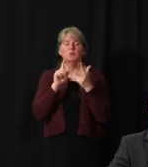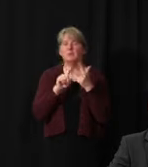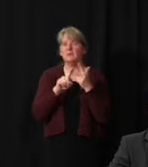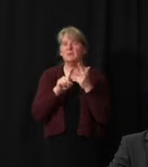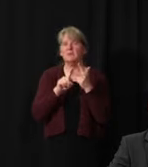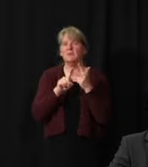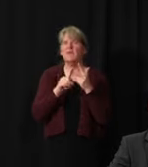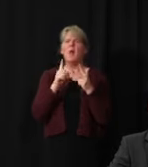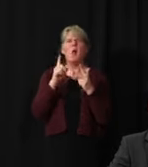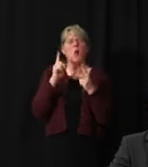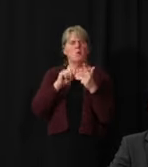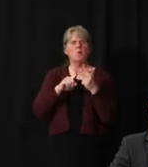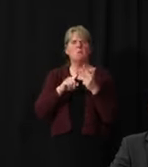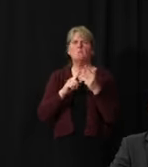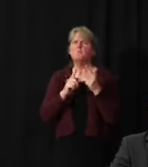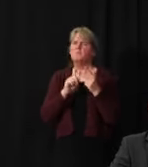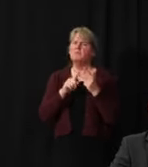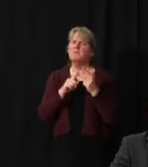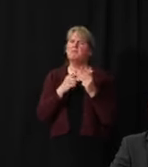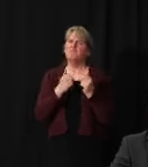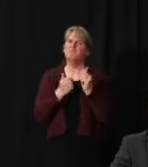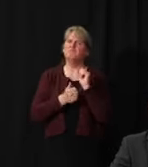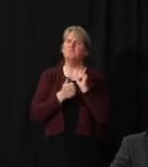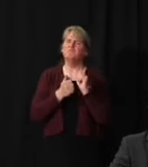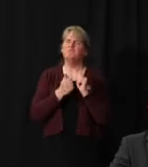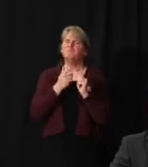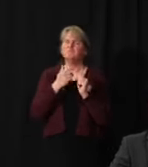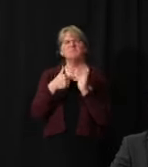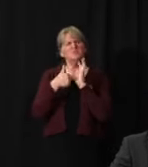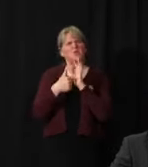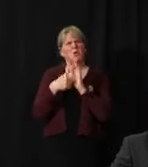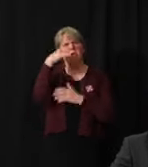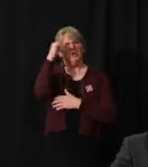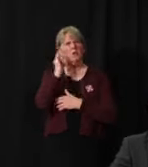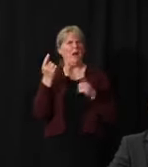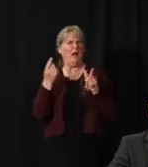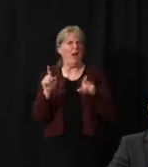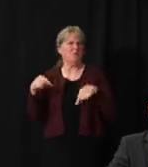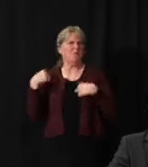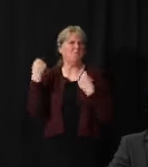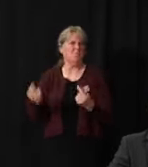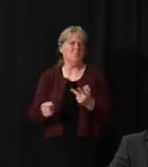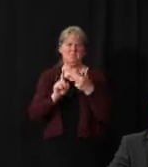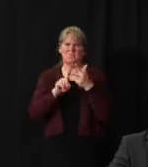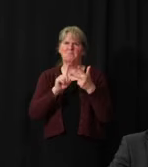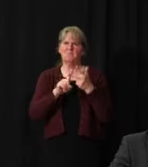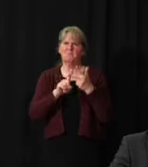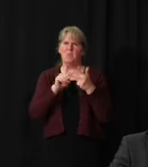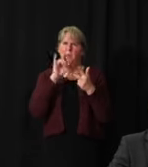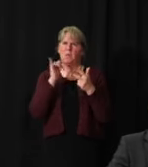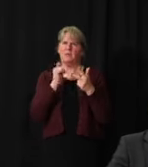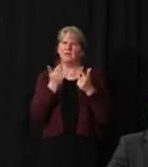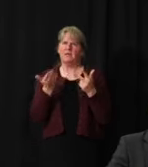case which is likely what is most represented in the Yukon case.